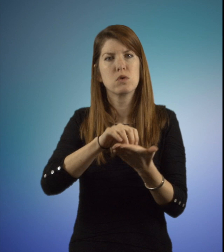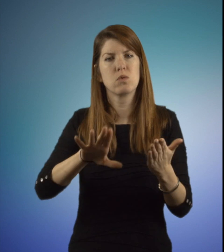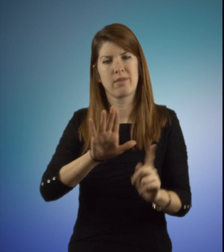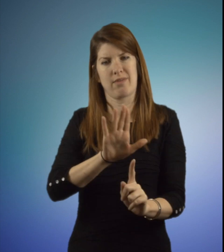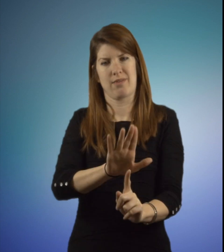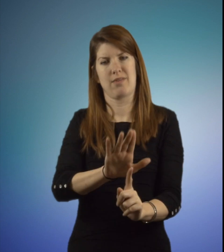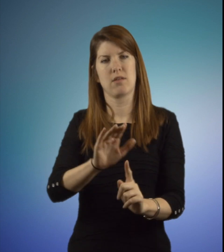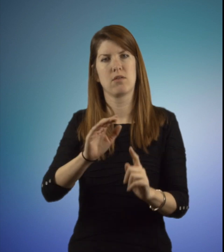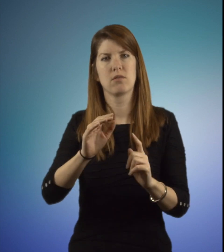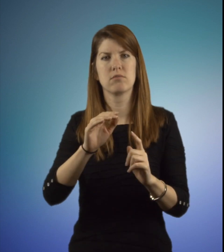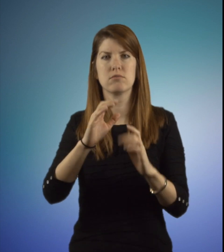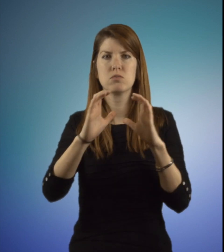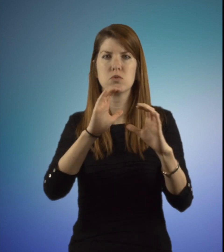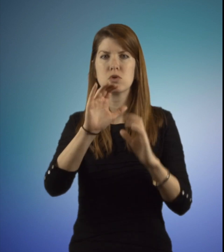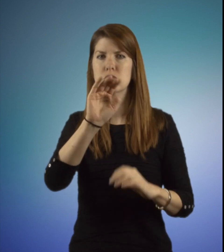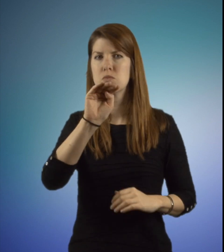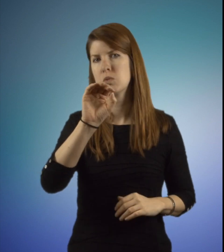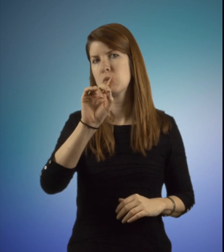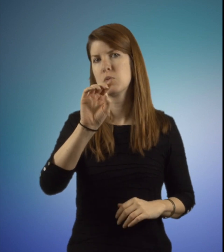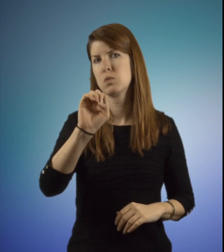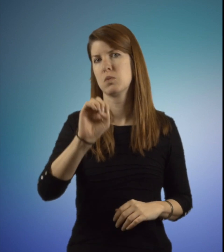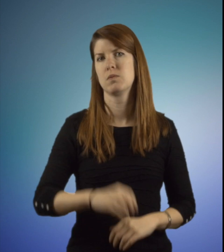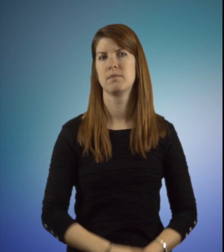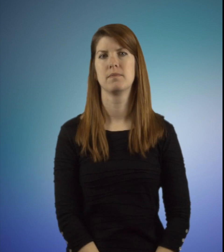for that student's method of communication.